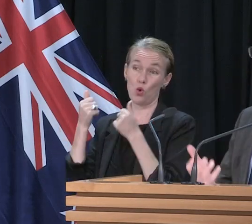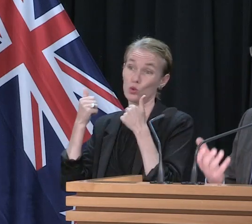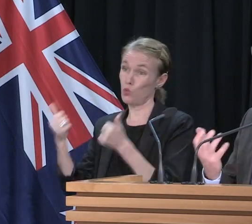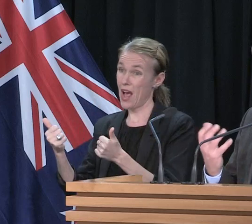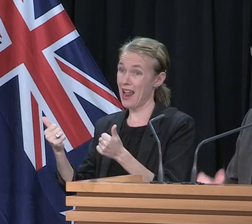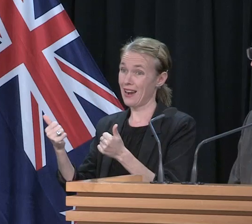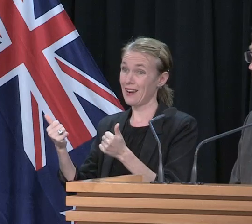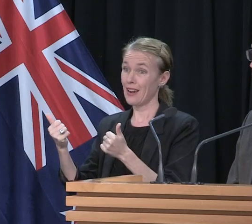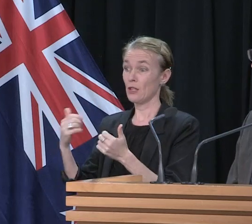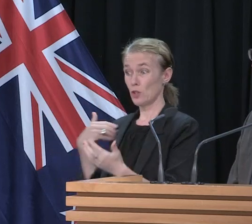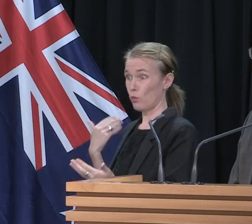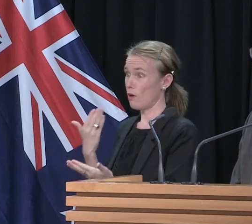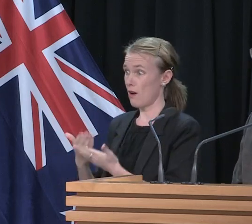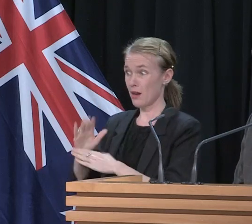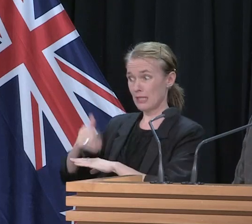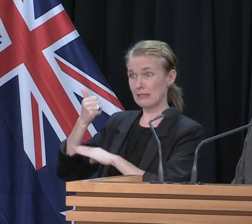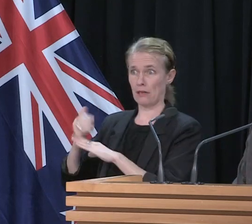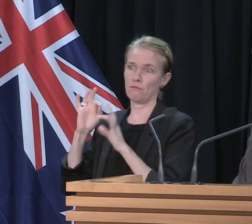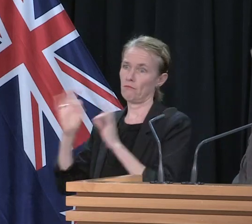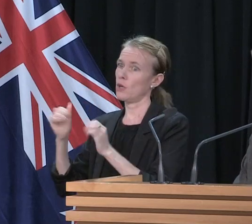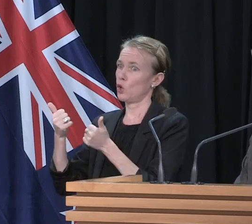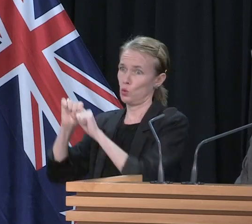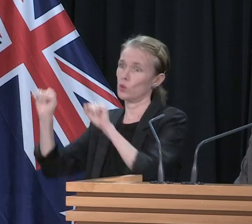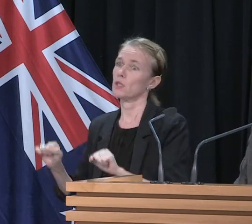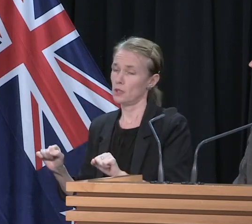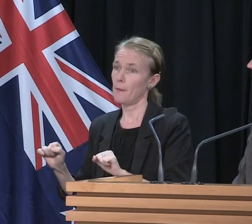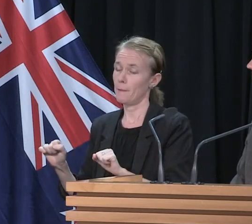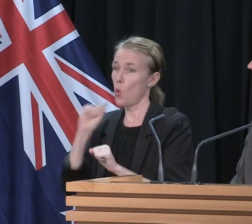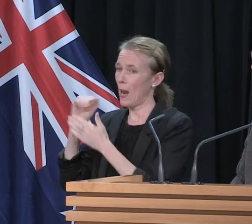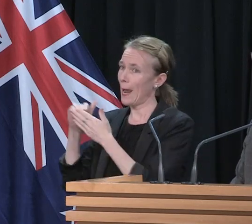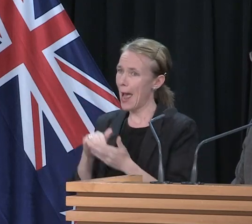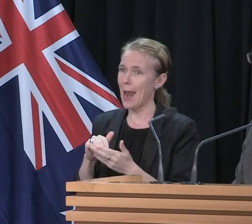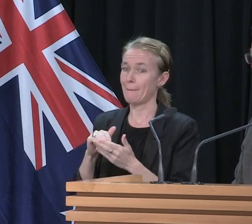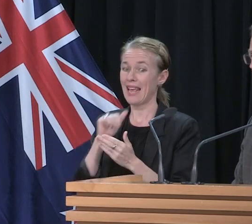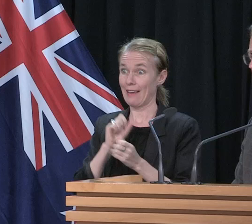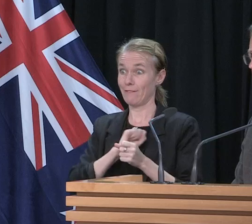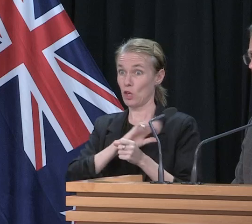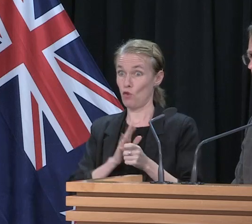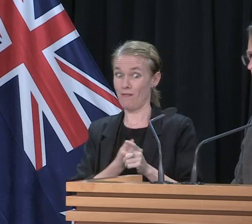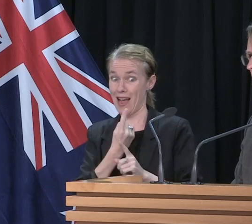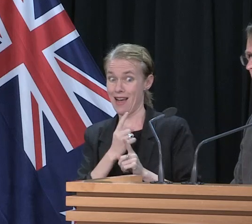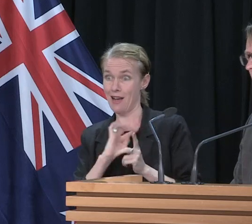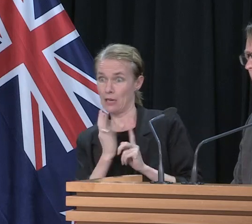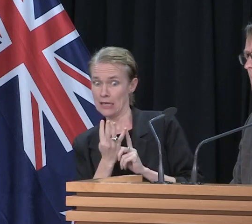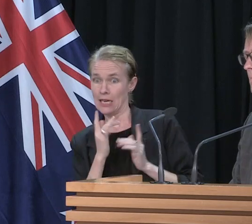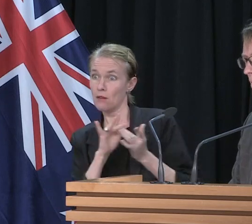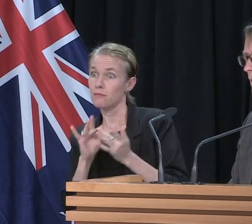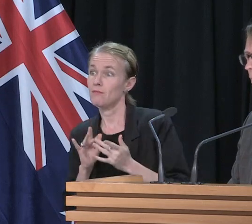solution so, in fact, that's been the - been the real success story of upping our